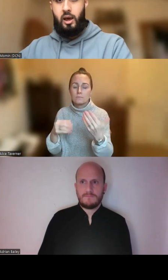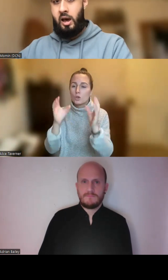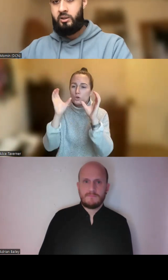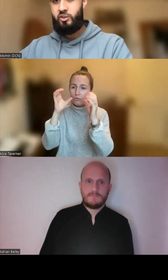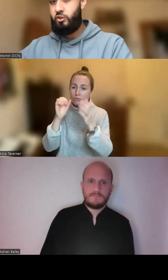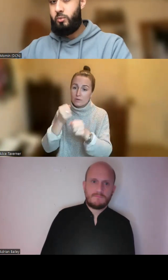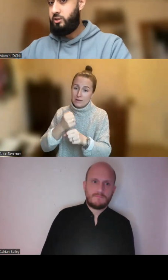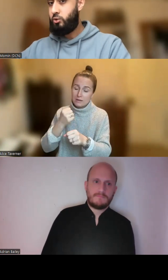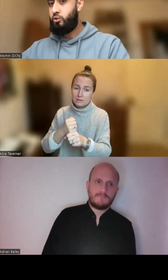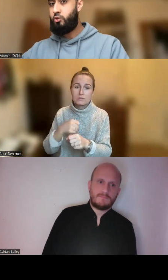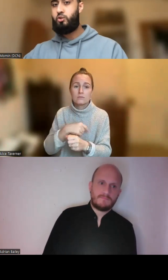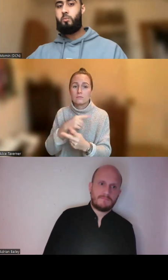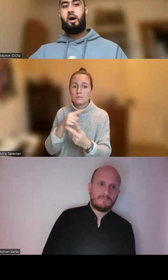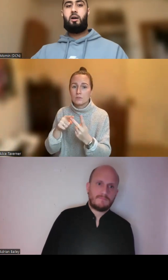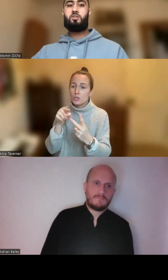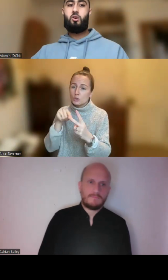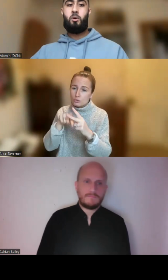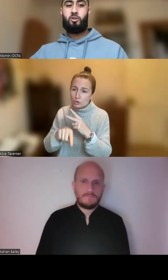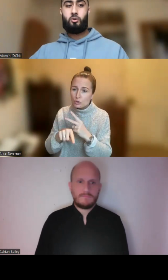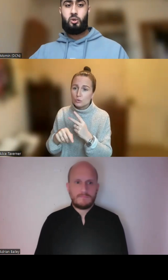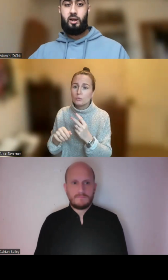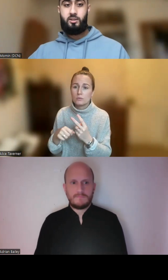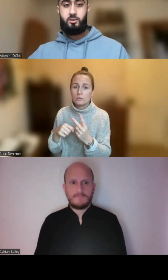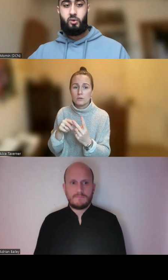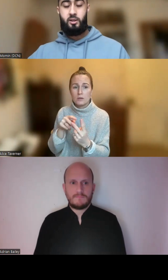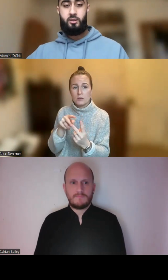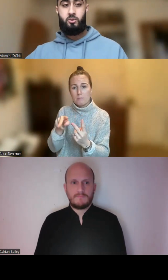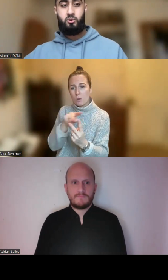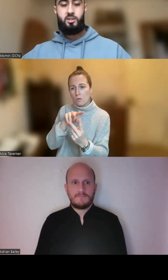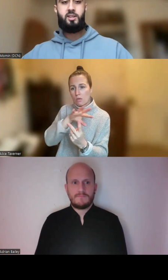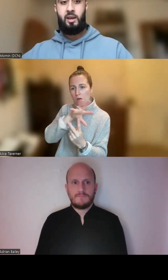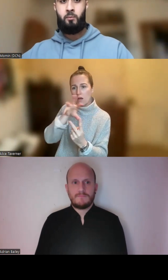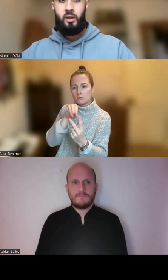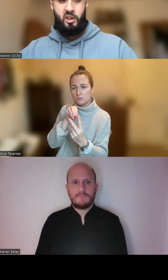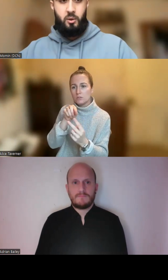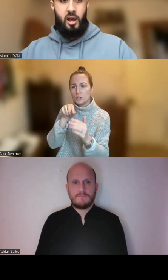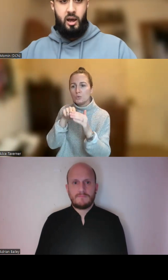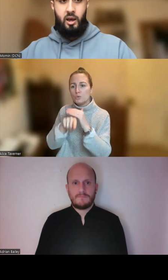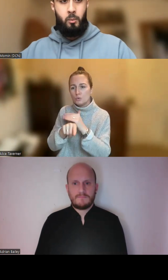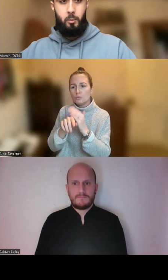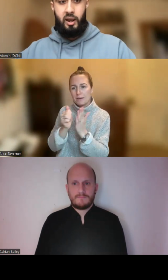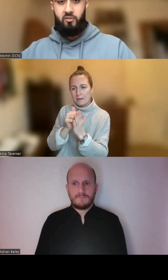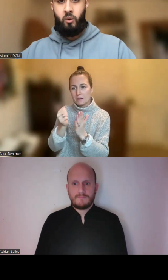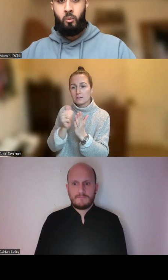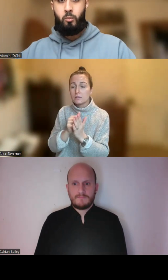and YouTube Ads. YouTube Ads come under Google Ads. They use the same platform,